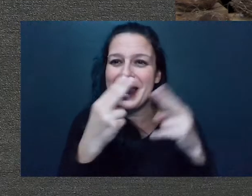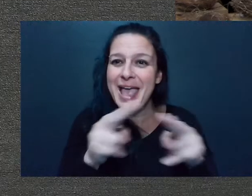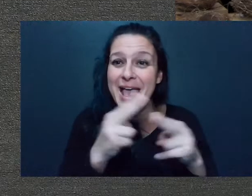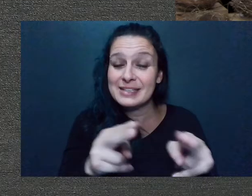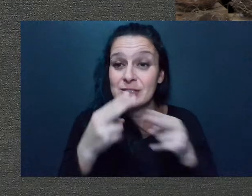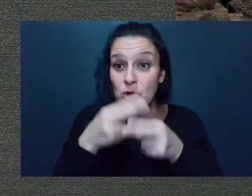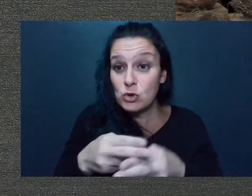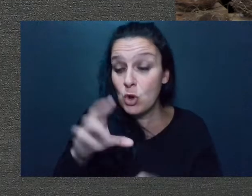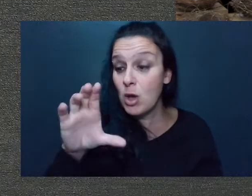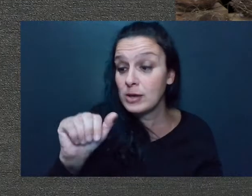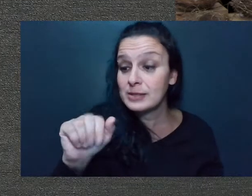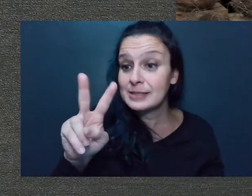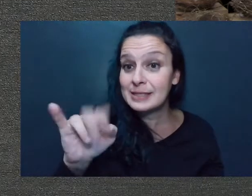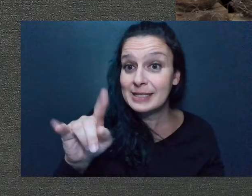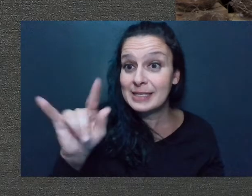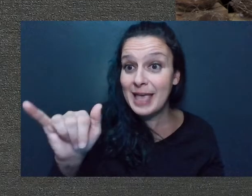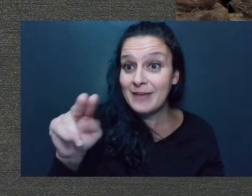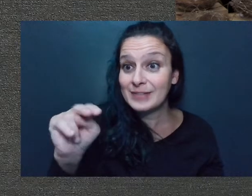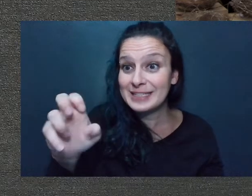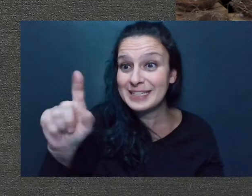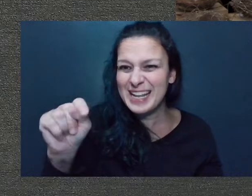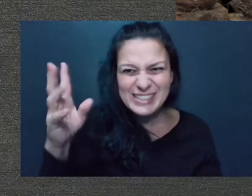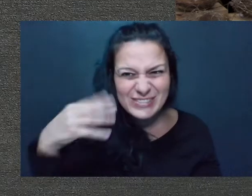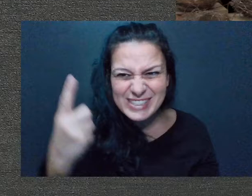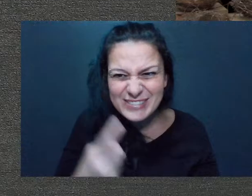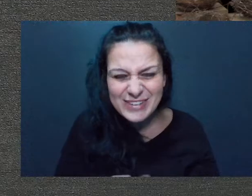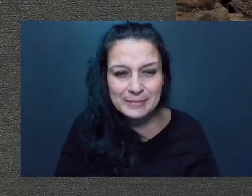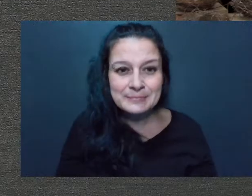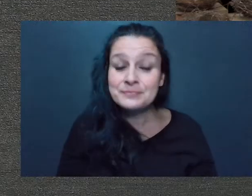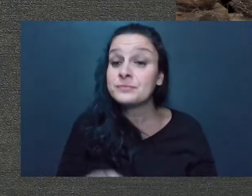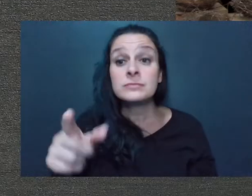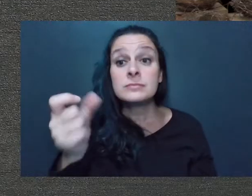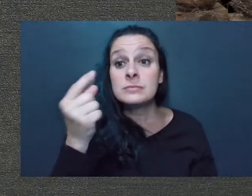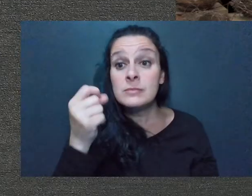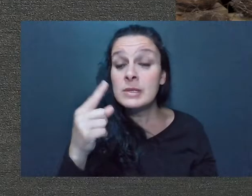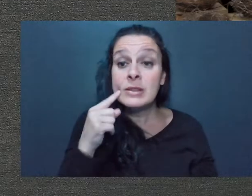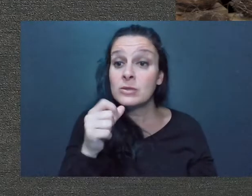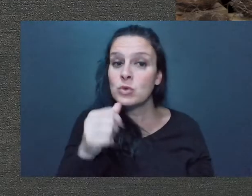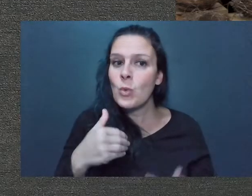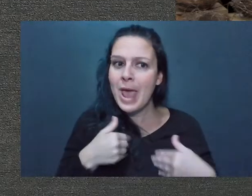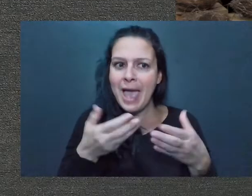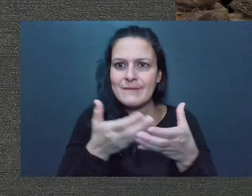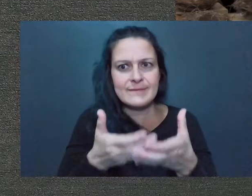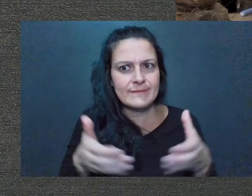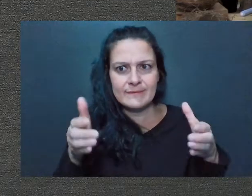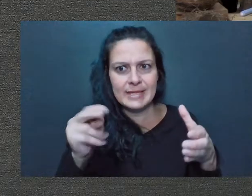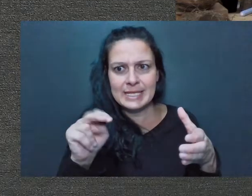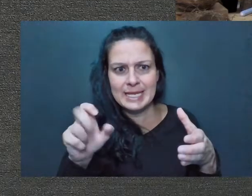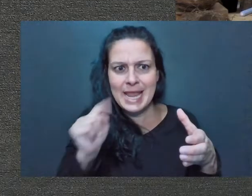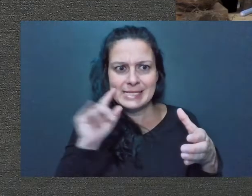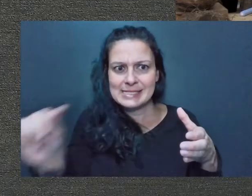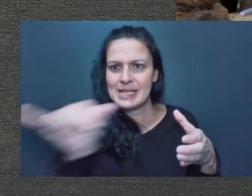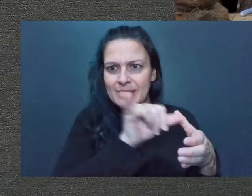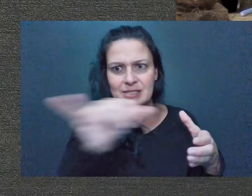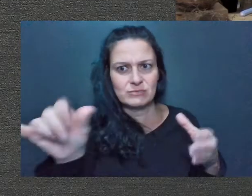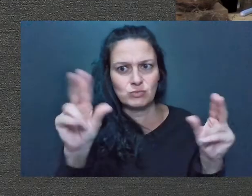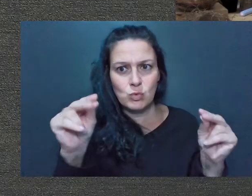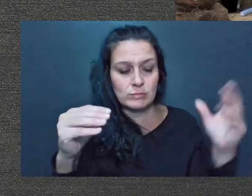And that's called a cavity nest. Isn't that crazy? So they don't have a nest that looks like this, right?